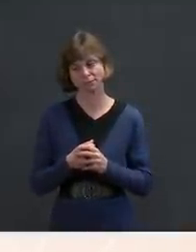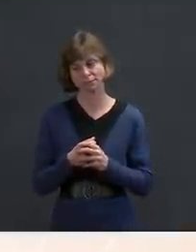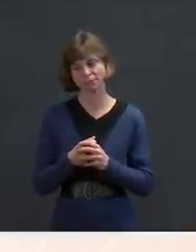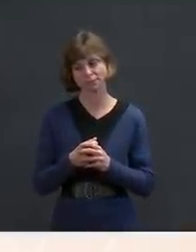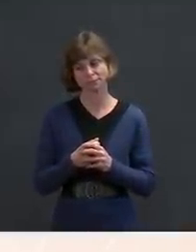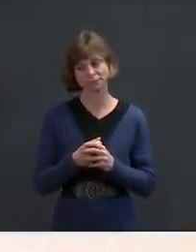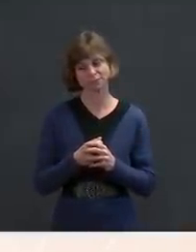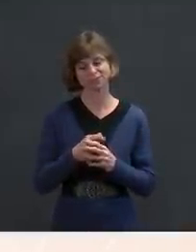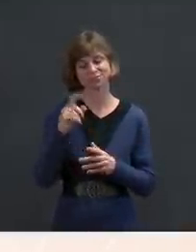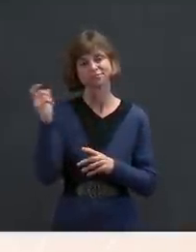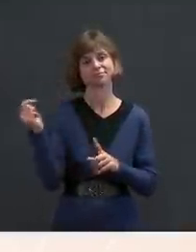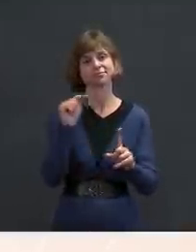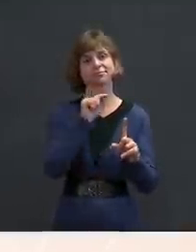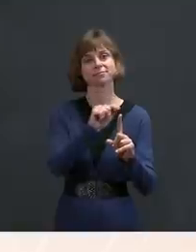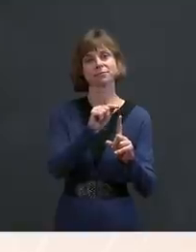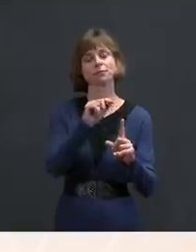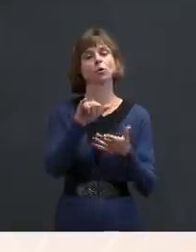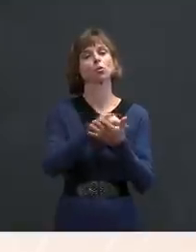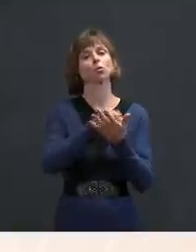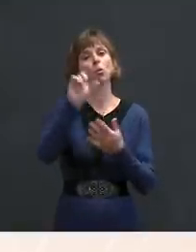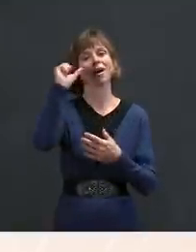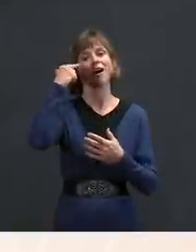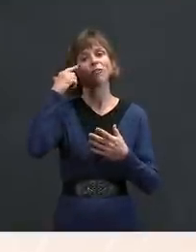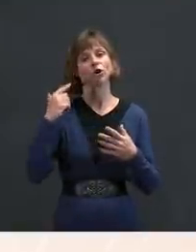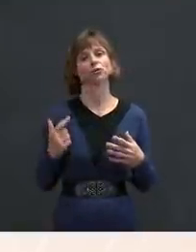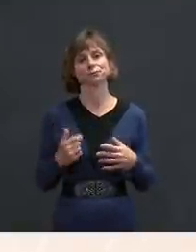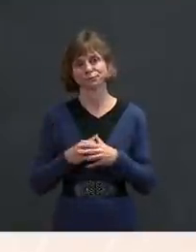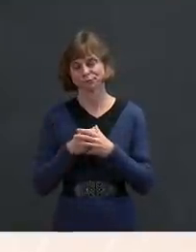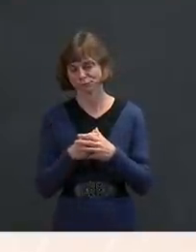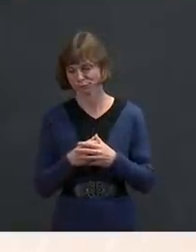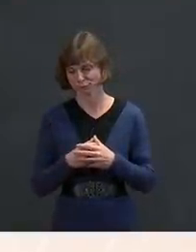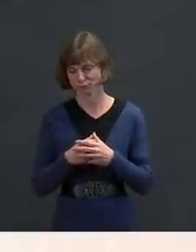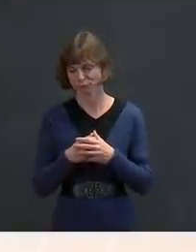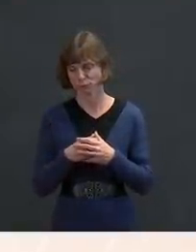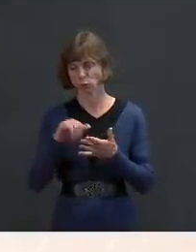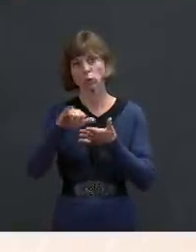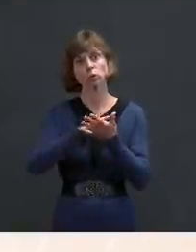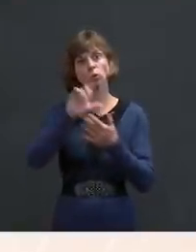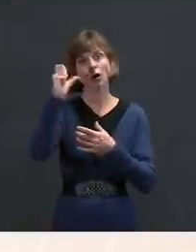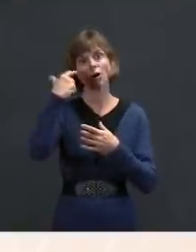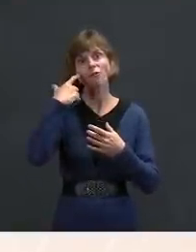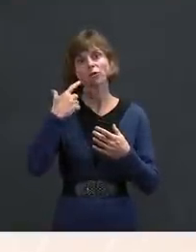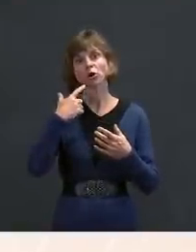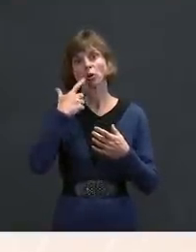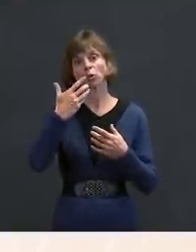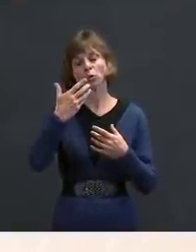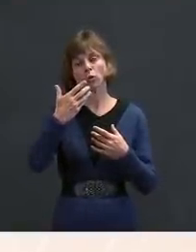and then I have a question about schools. Ms. Psaki: Sure. The Press: So, on Governor Cuomo, I believe you said President Biden supports an independent review